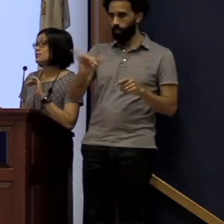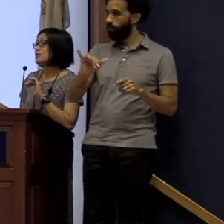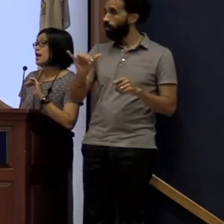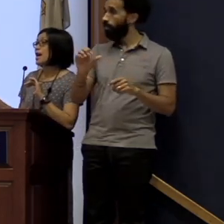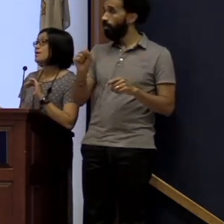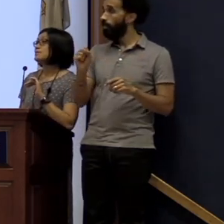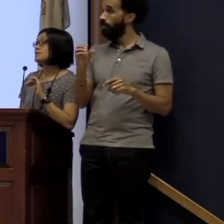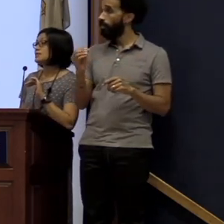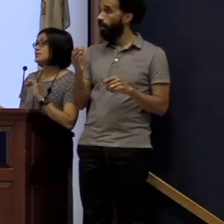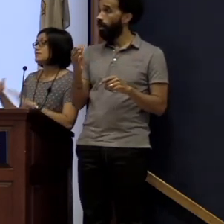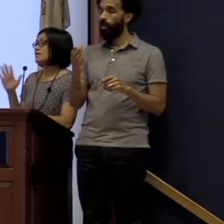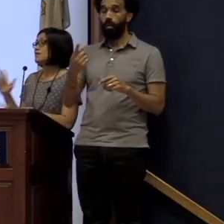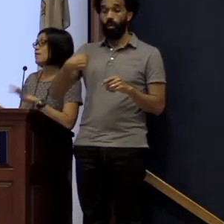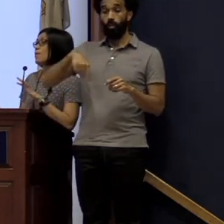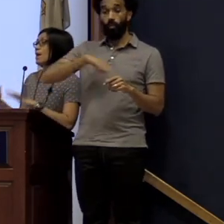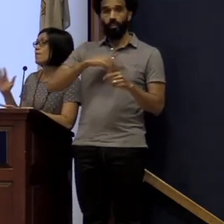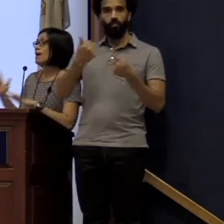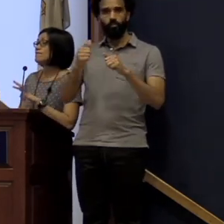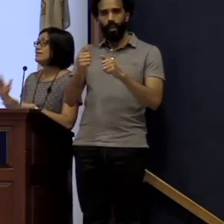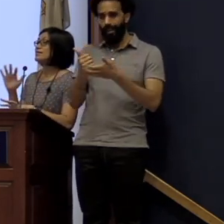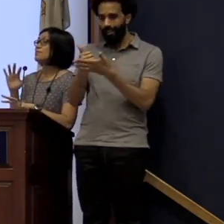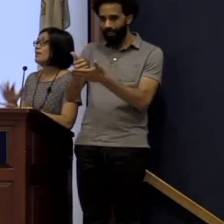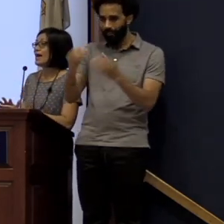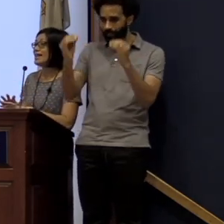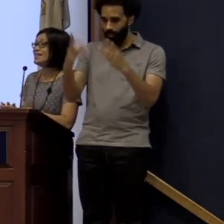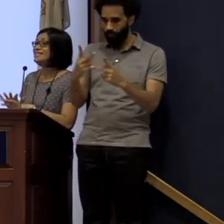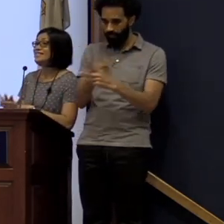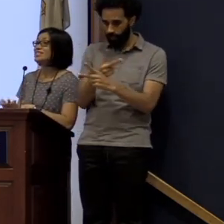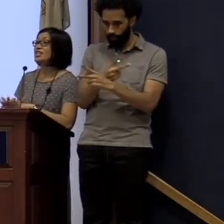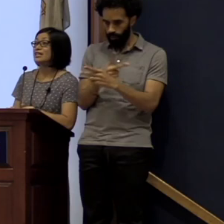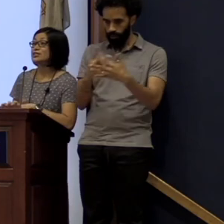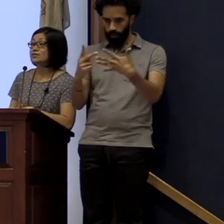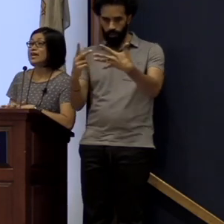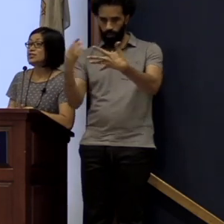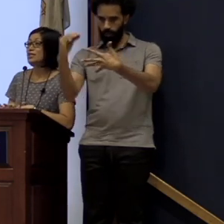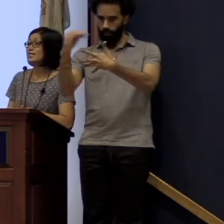Help the teachers figure out what fits where this is a challenge of the NGSS